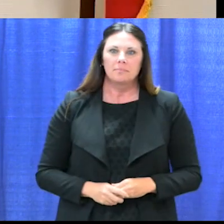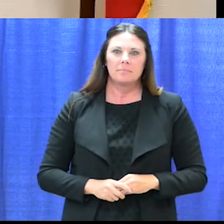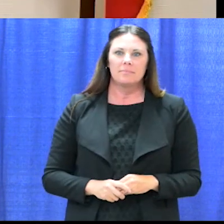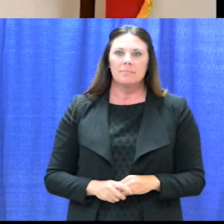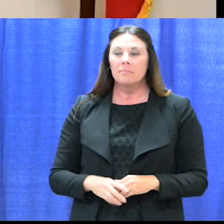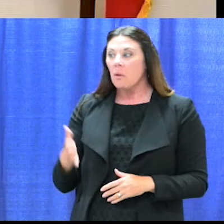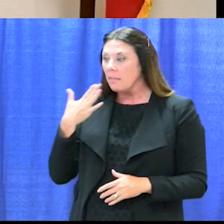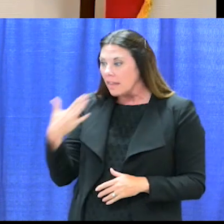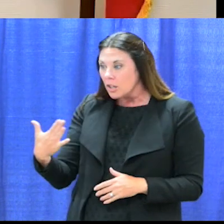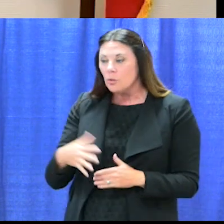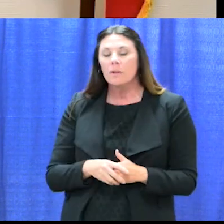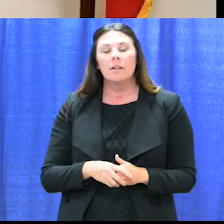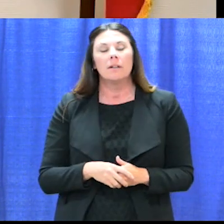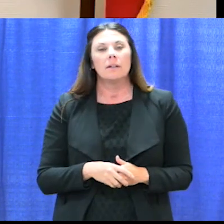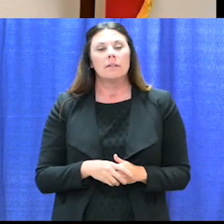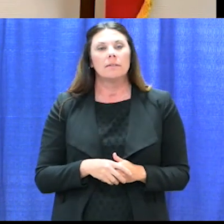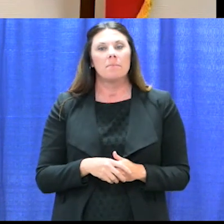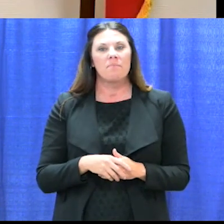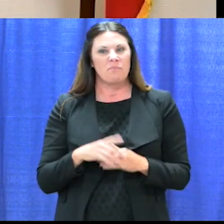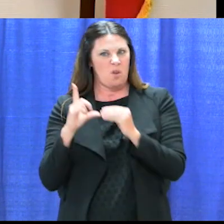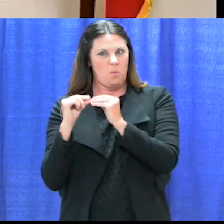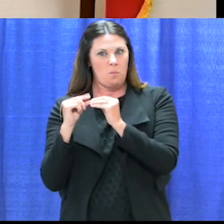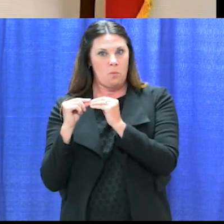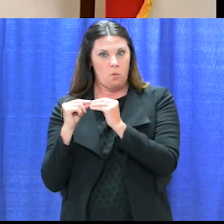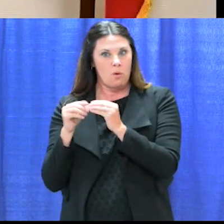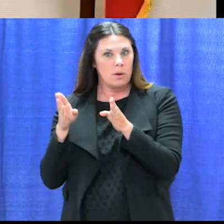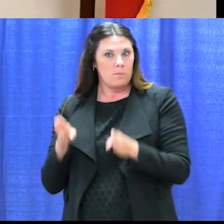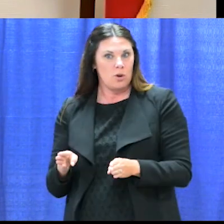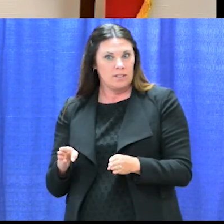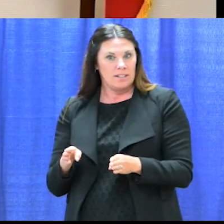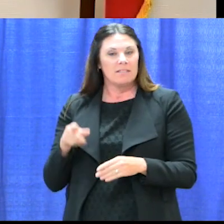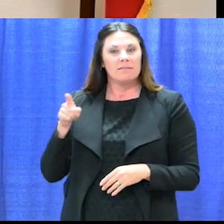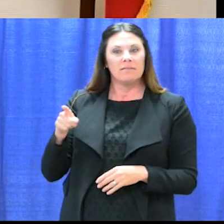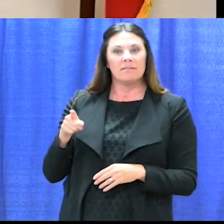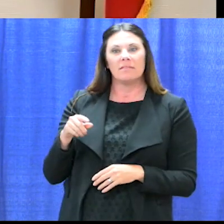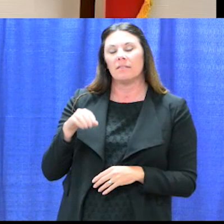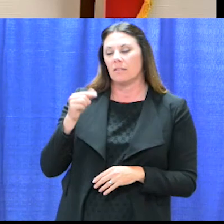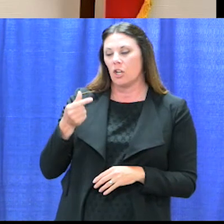The additional member of this task force from the Legislature is Assemblymember Eduardo Garcia.